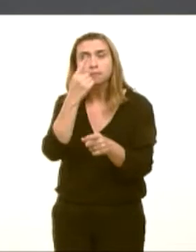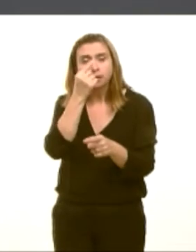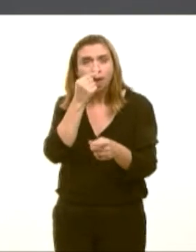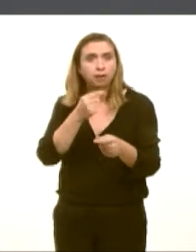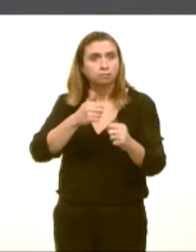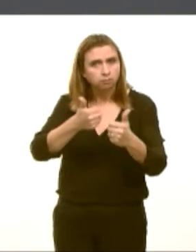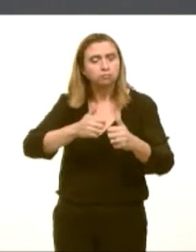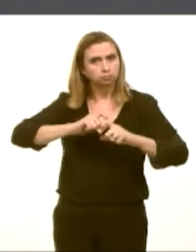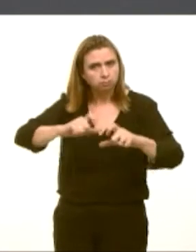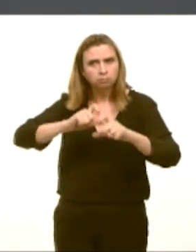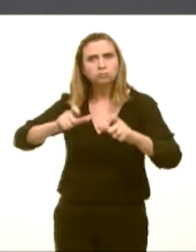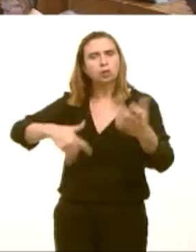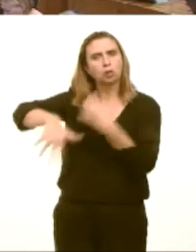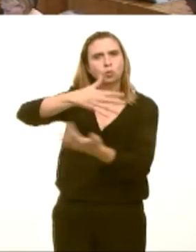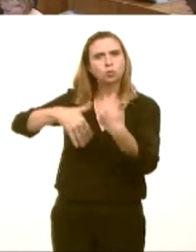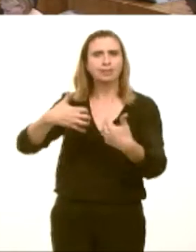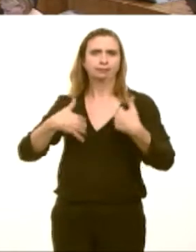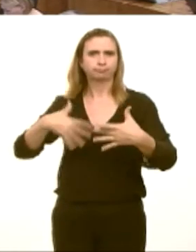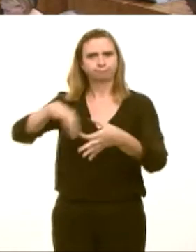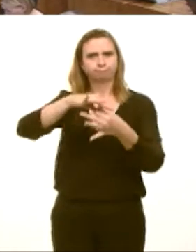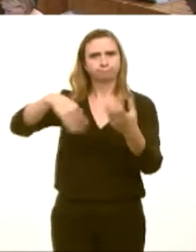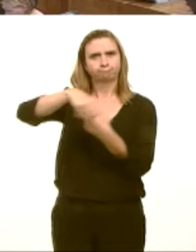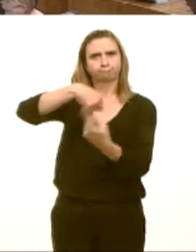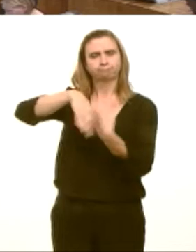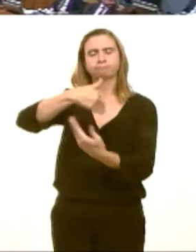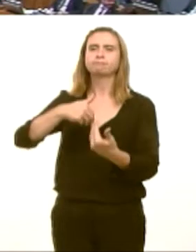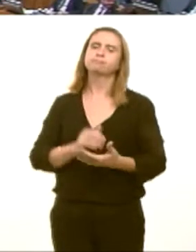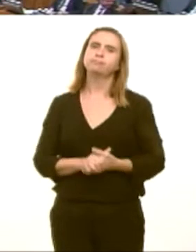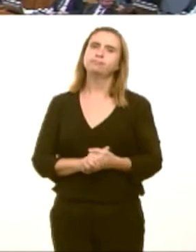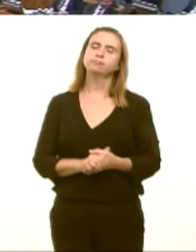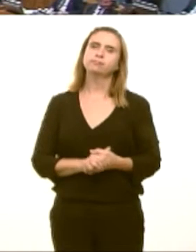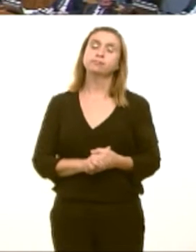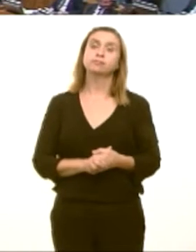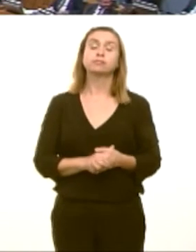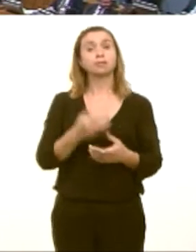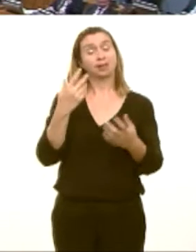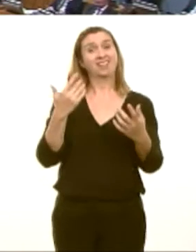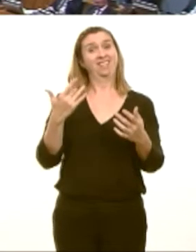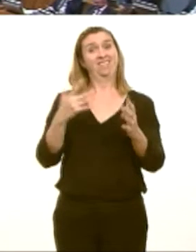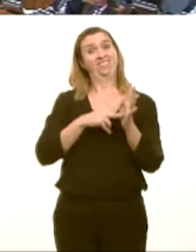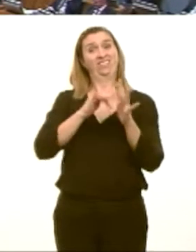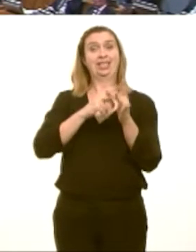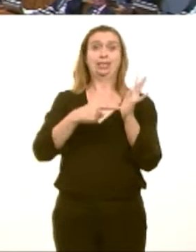William Powell: First Minister, the most recent Visit Wales surveys indicate that castles